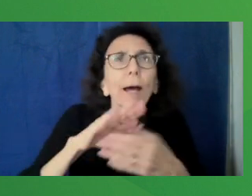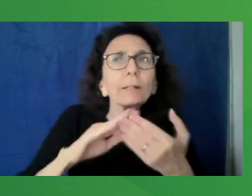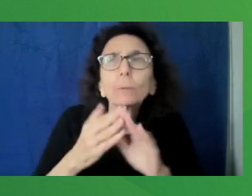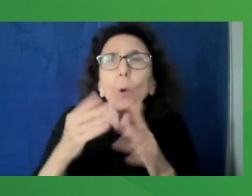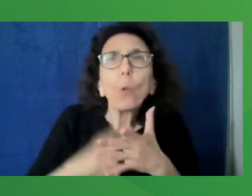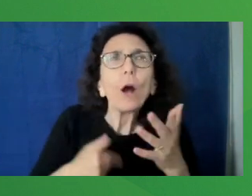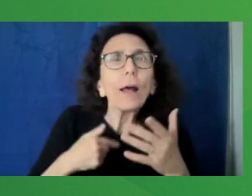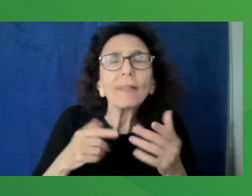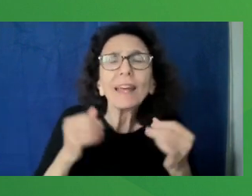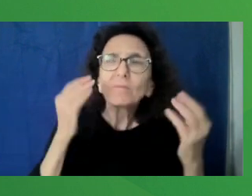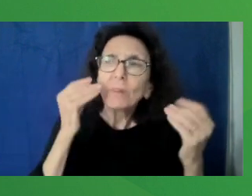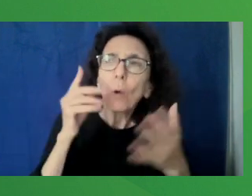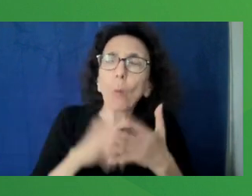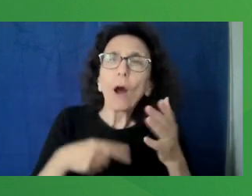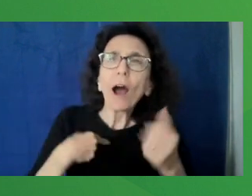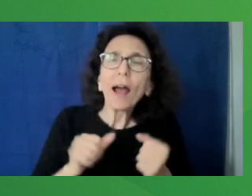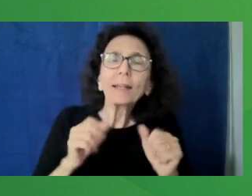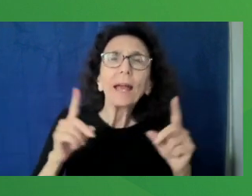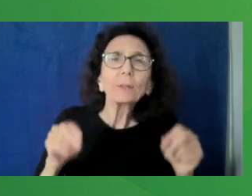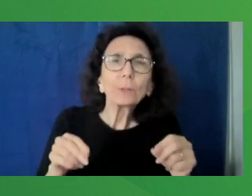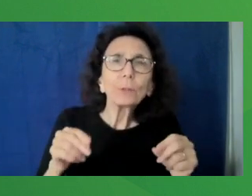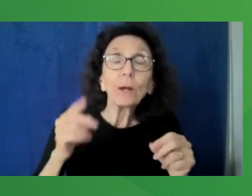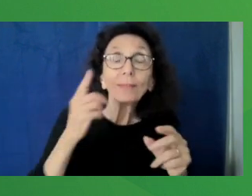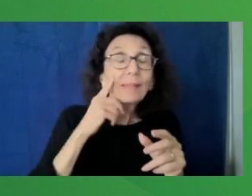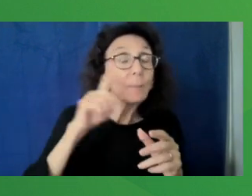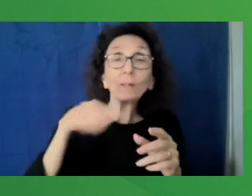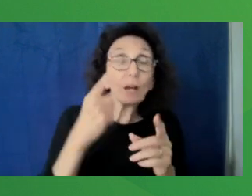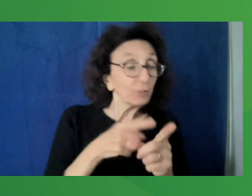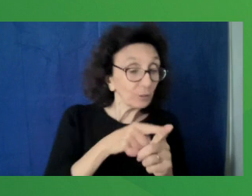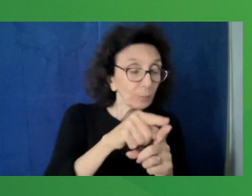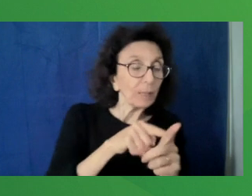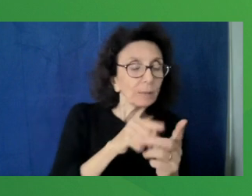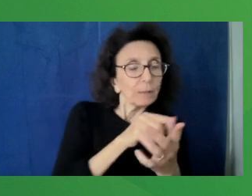thinking about different disciplines and different perspectives as they try to find sustainable